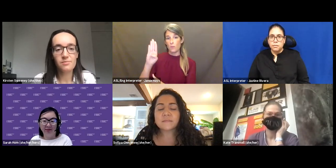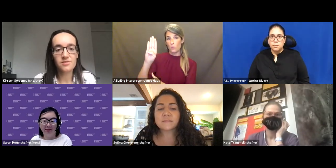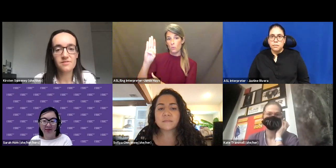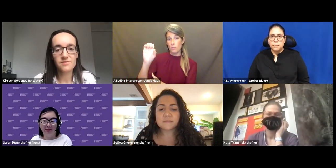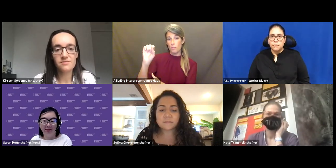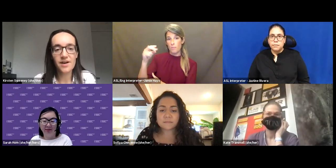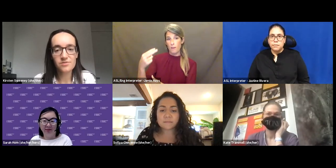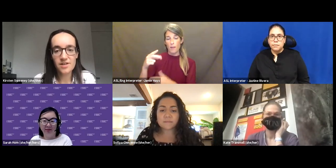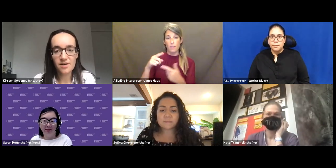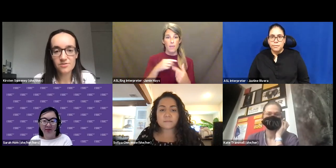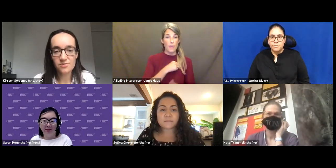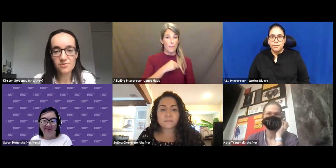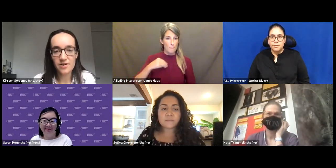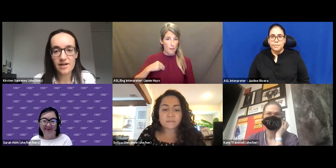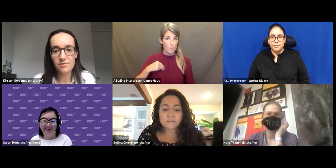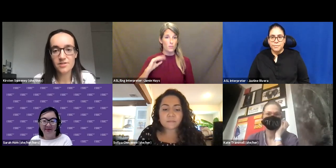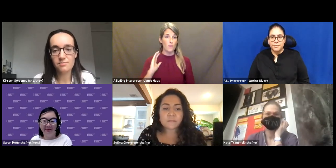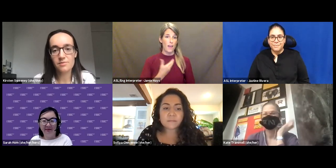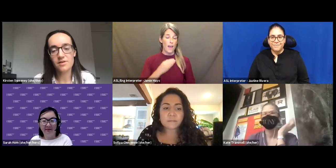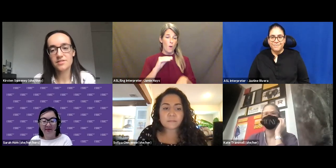members of the Advisory Council who were able to be with us